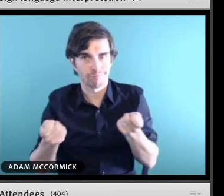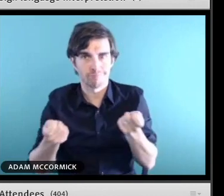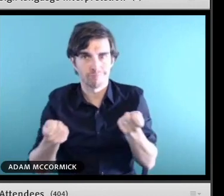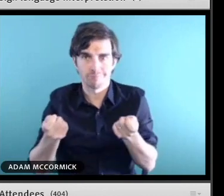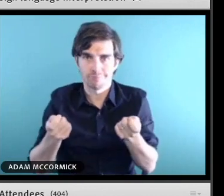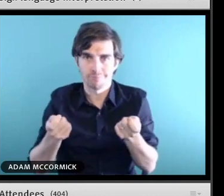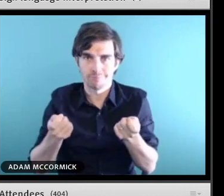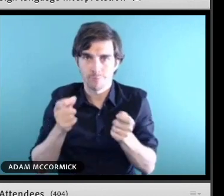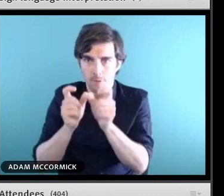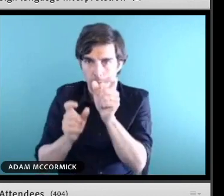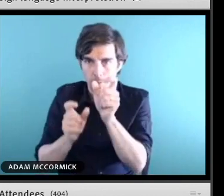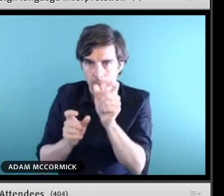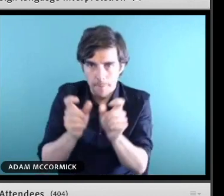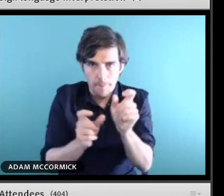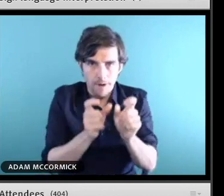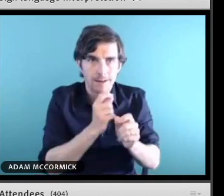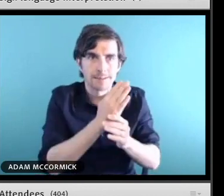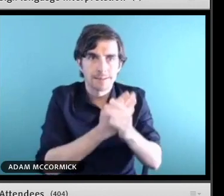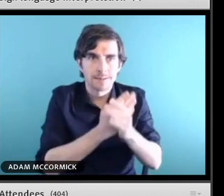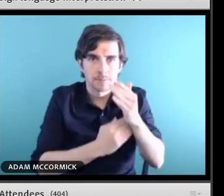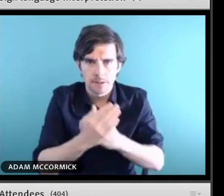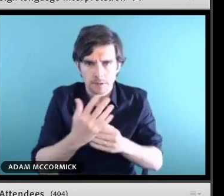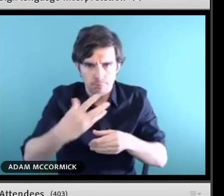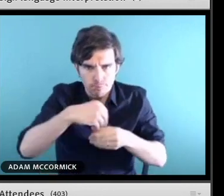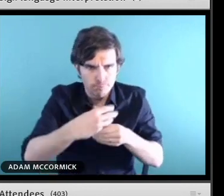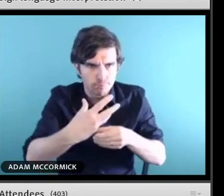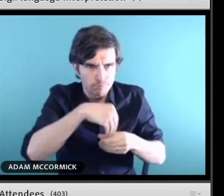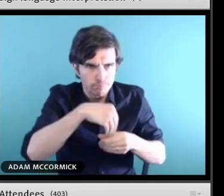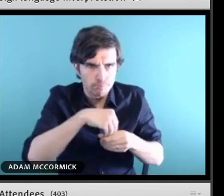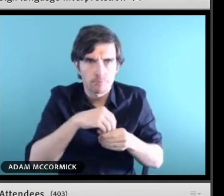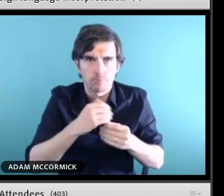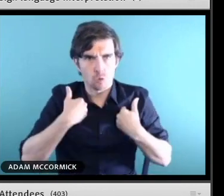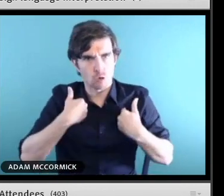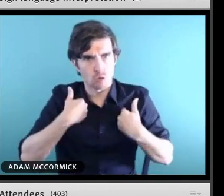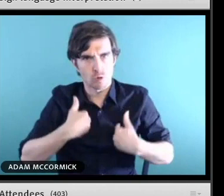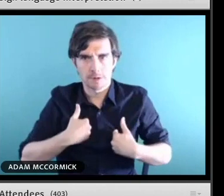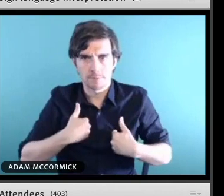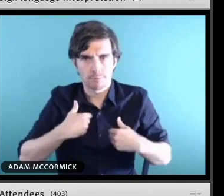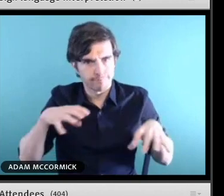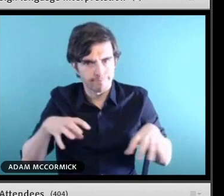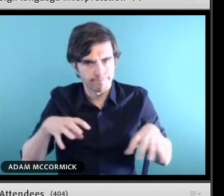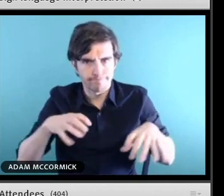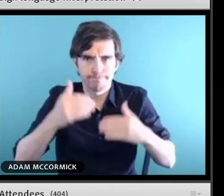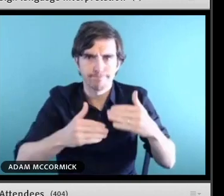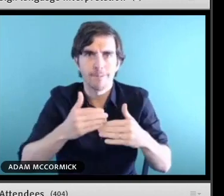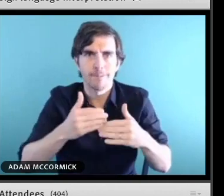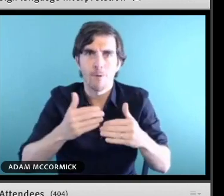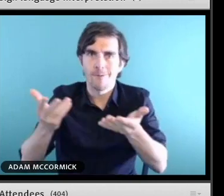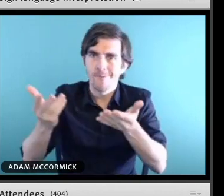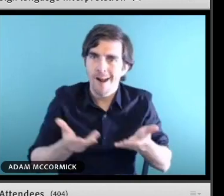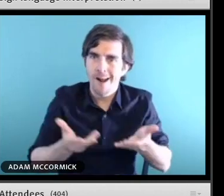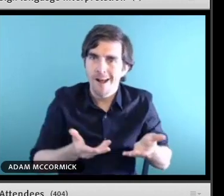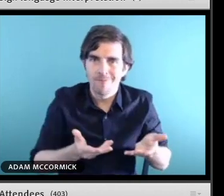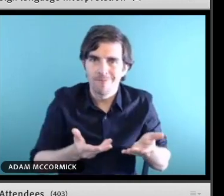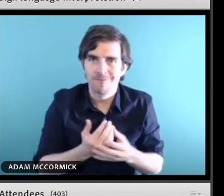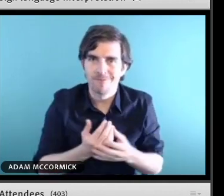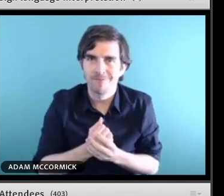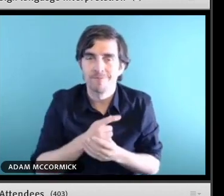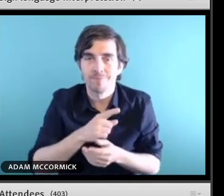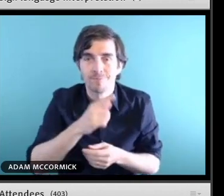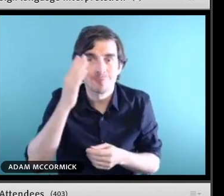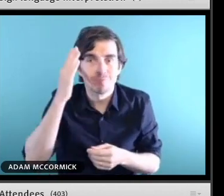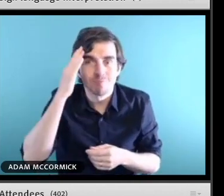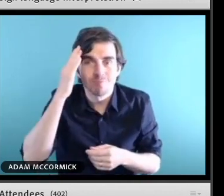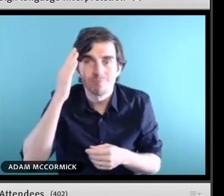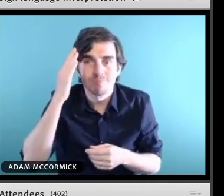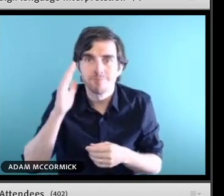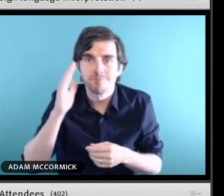of course, lots of challenges and lots of solidarity and courage. I think the work that